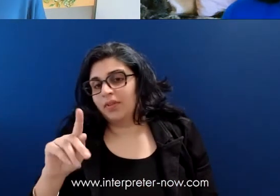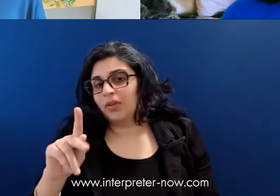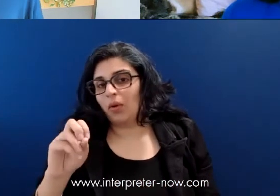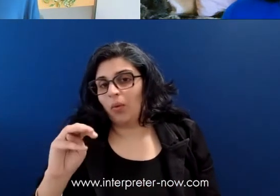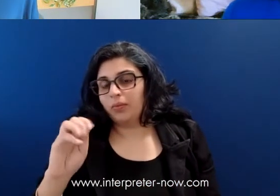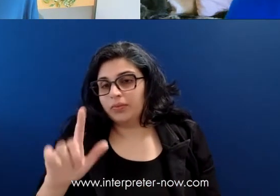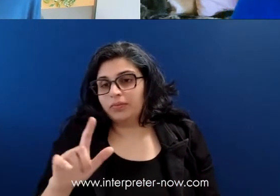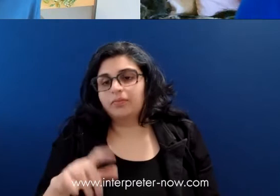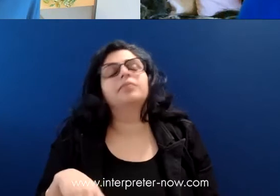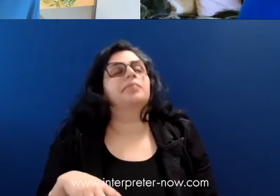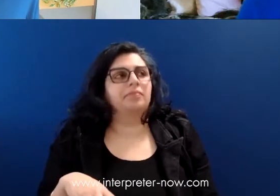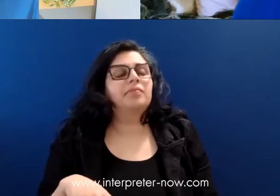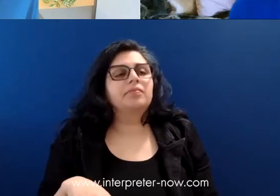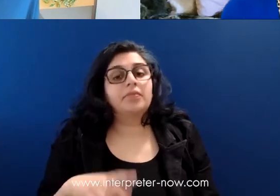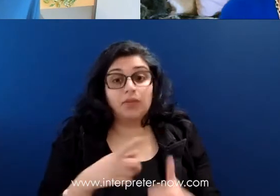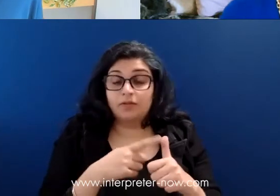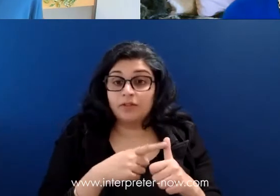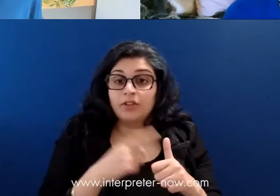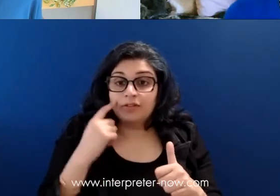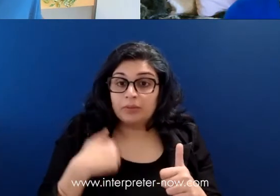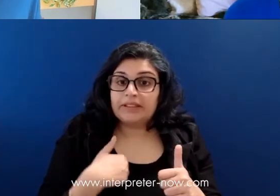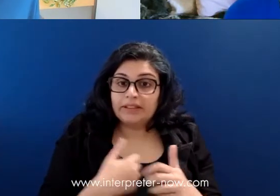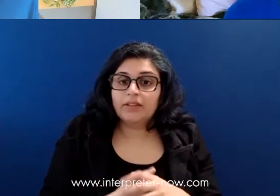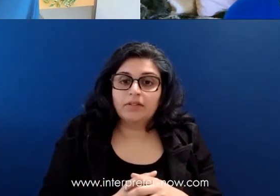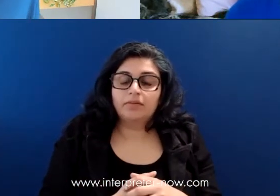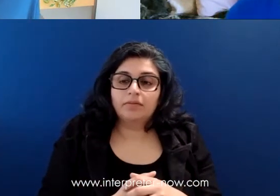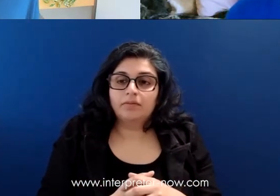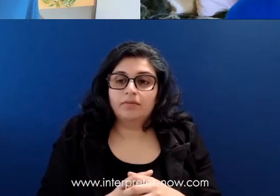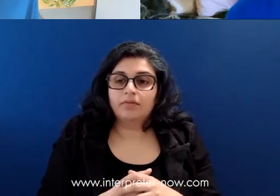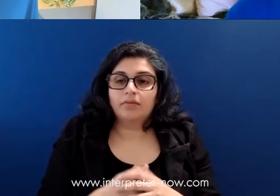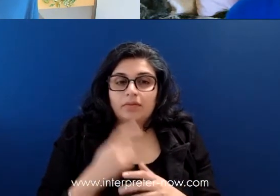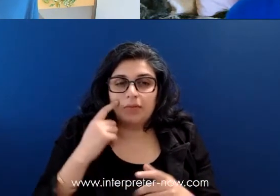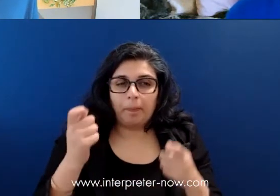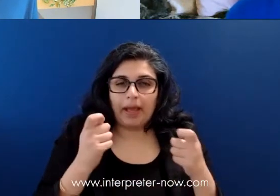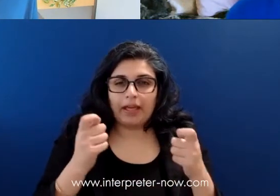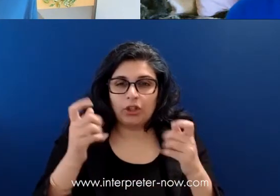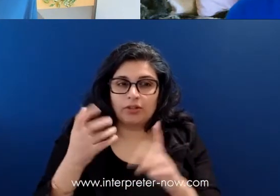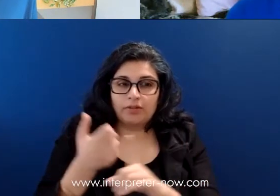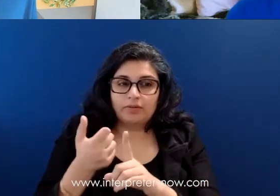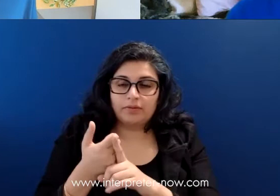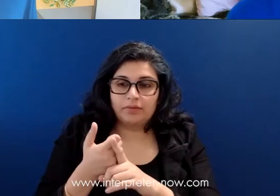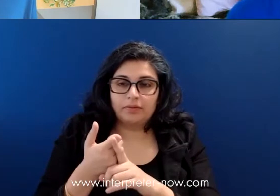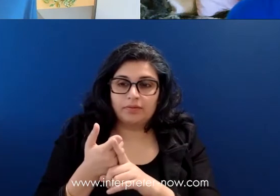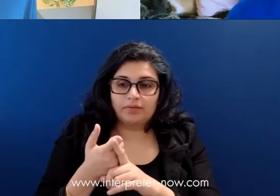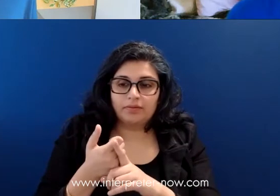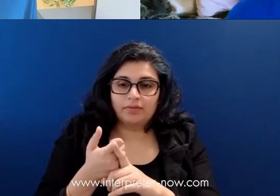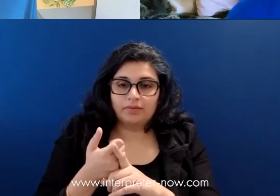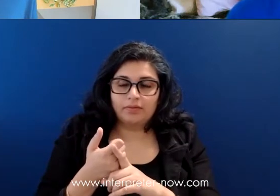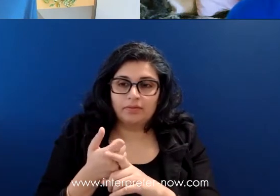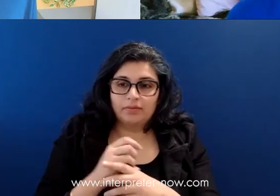I guess the first thing for me is for managers to demystify what it means to reach